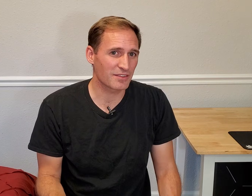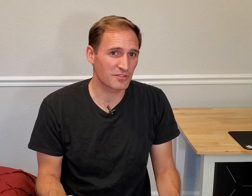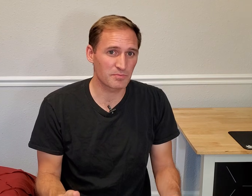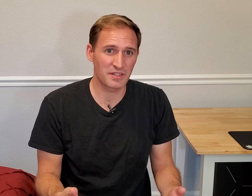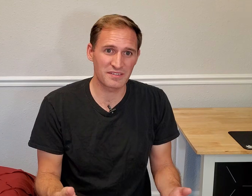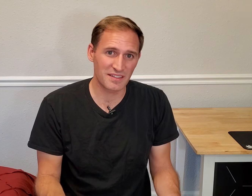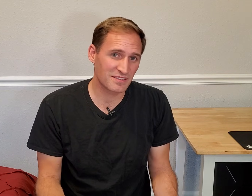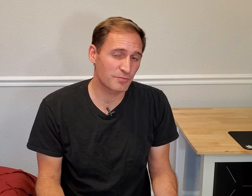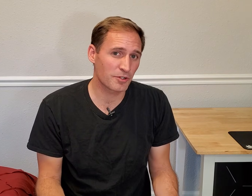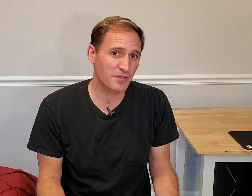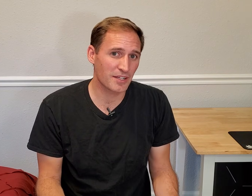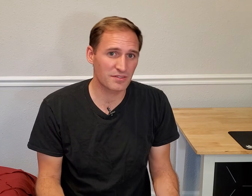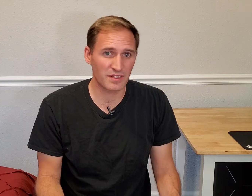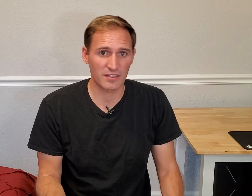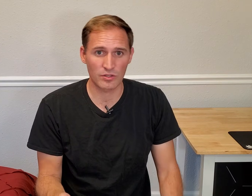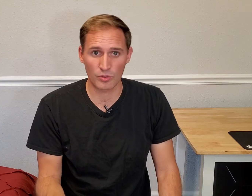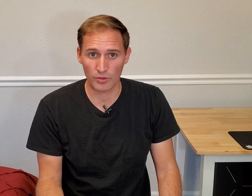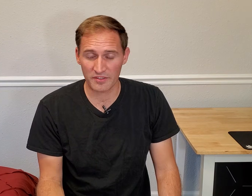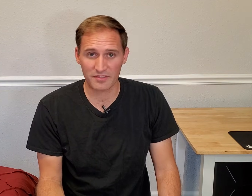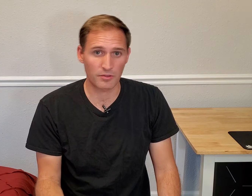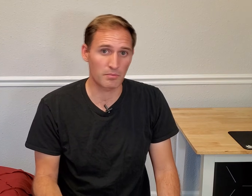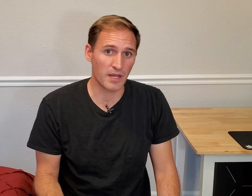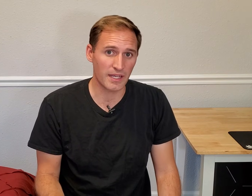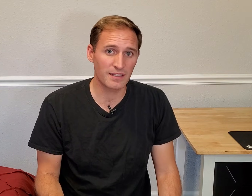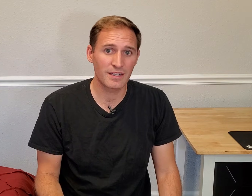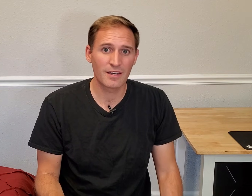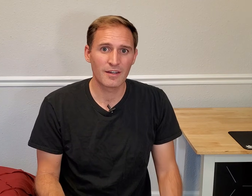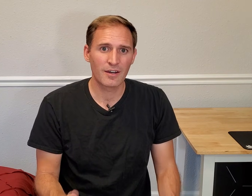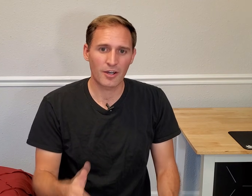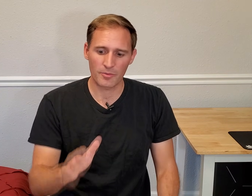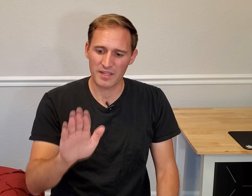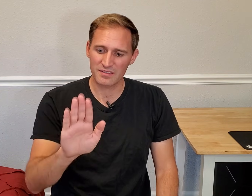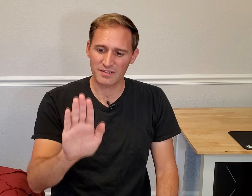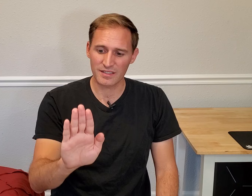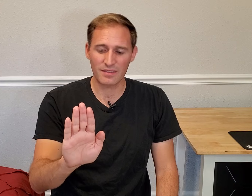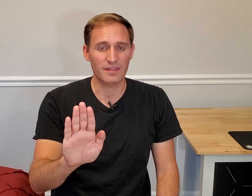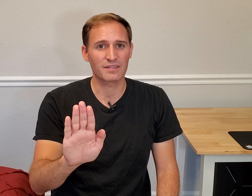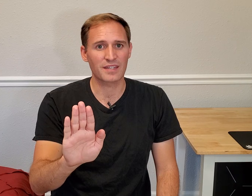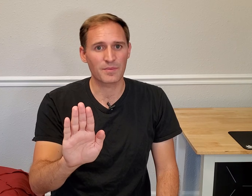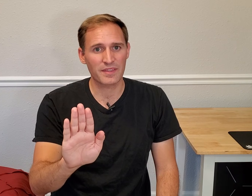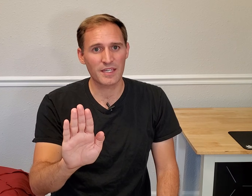those possessive pronouns like yours or mine are basically the same thing but